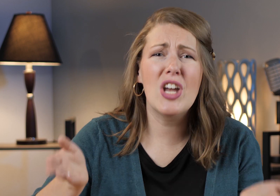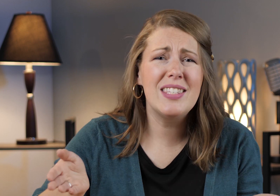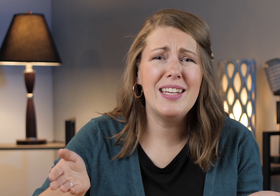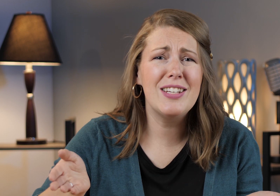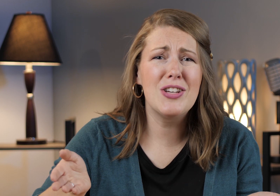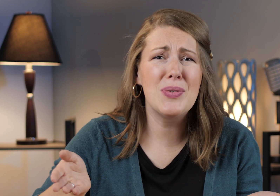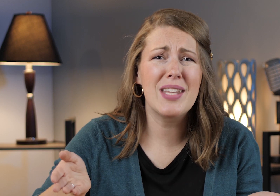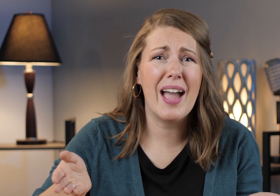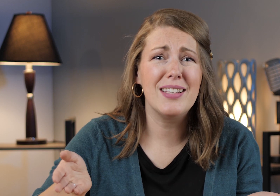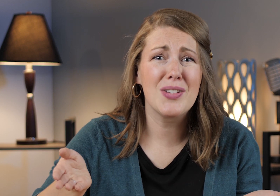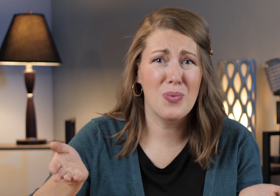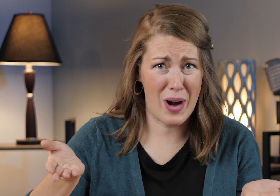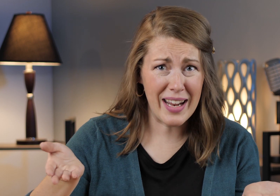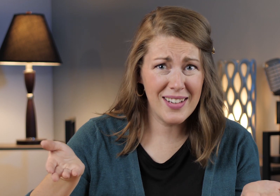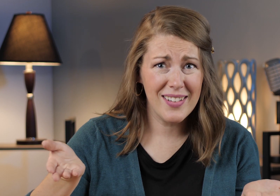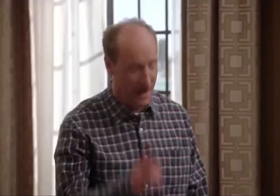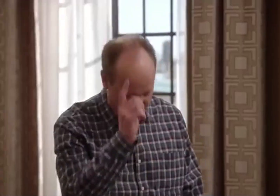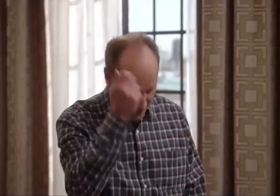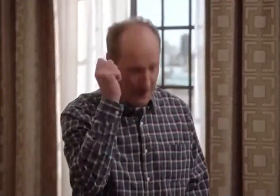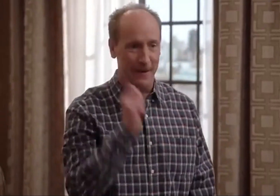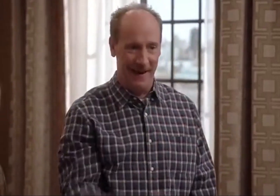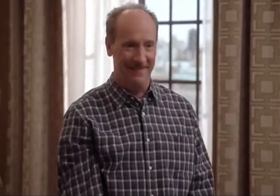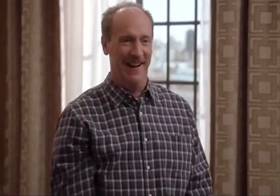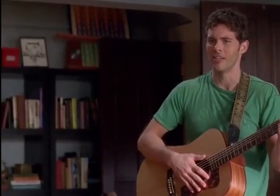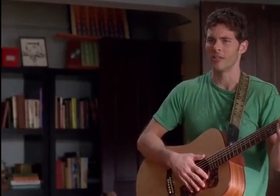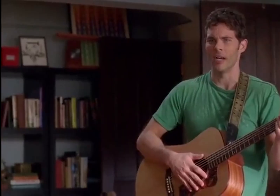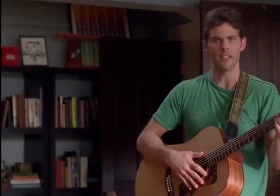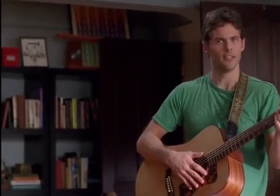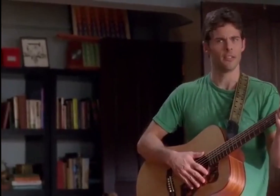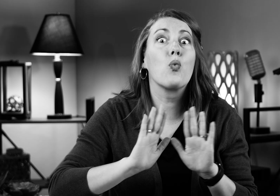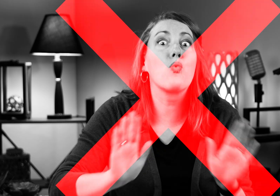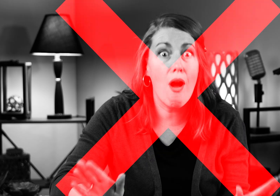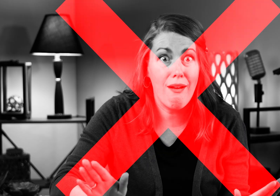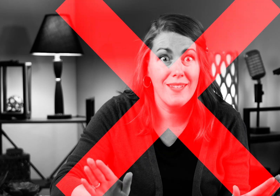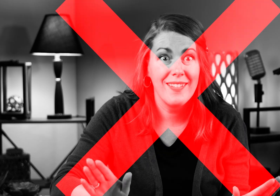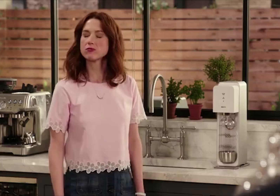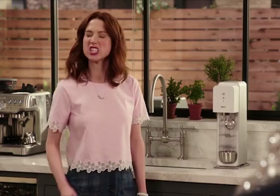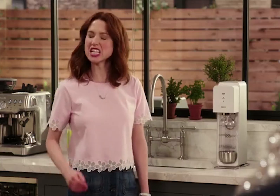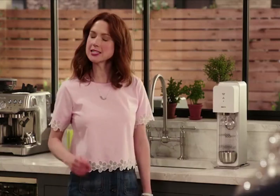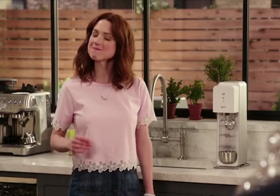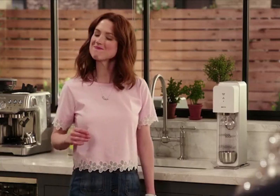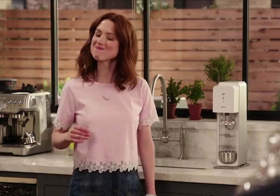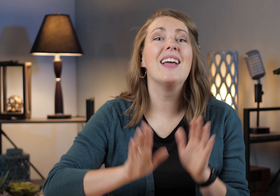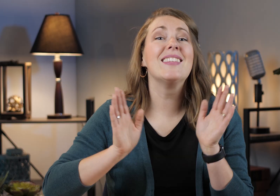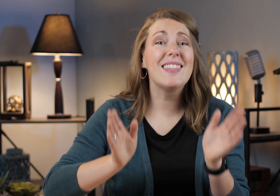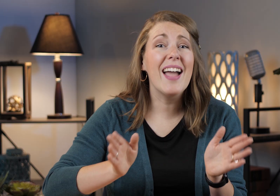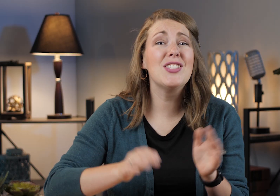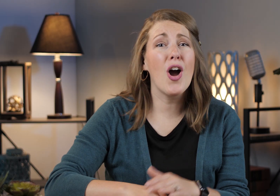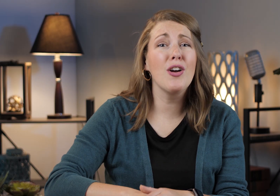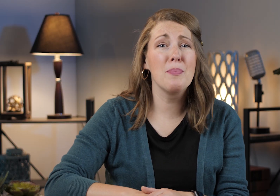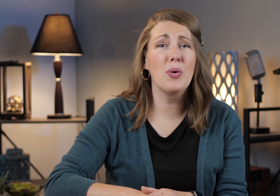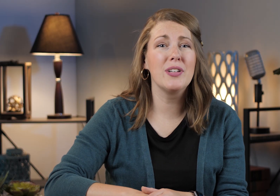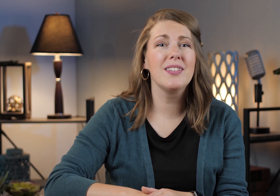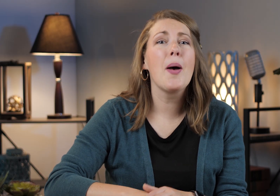just needing to know signs, right? [movie] Right, right, right. Right? Wrong. [movie] Dang it. Signs are important